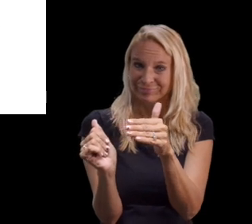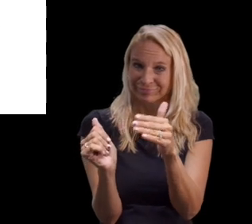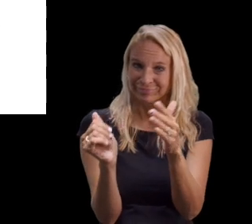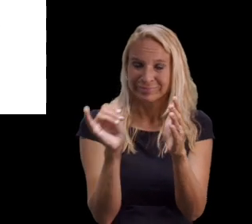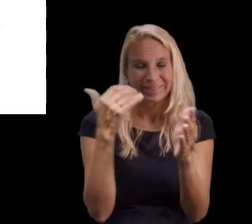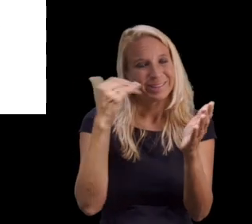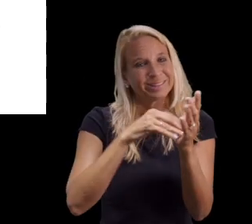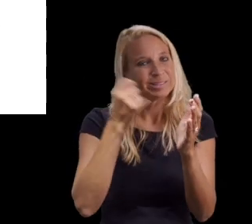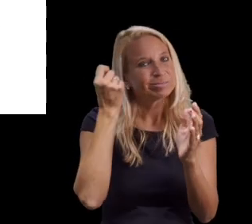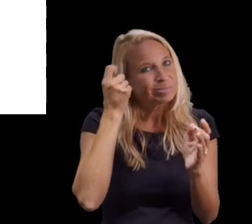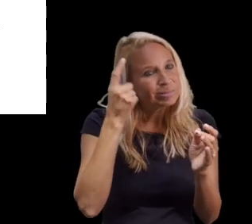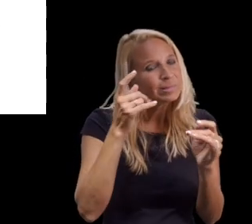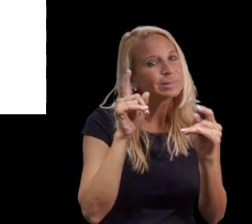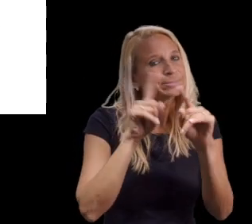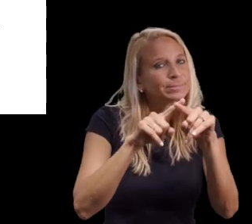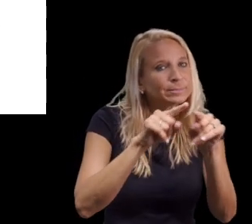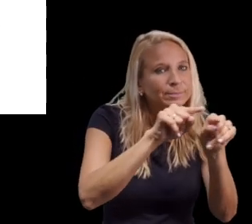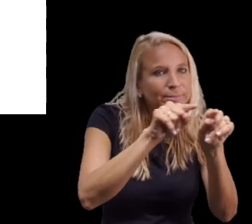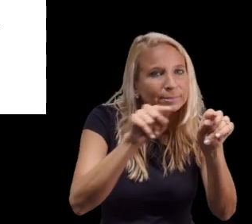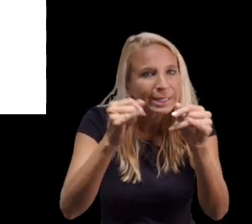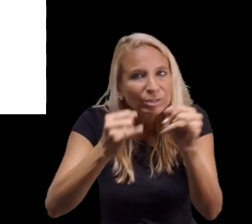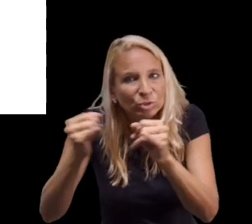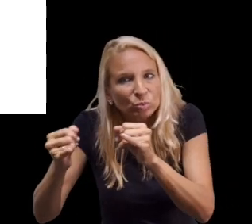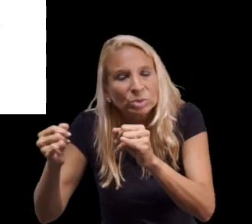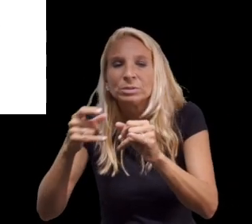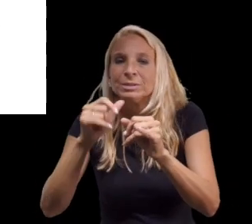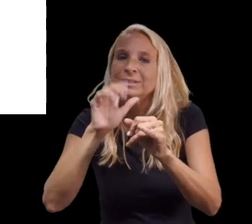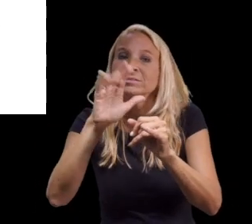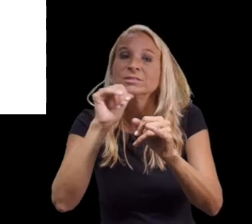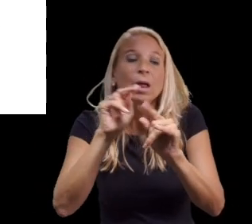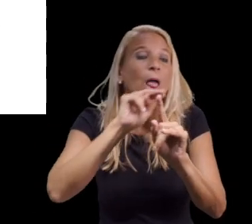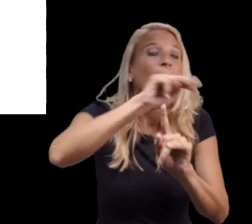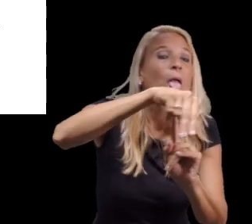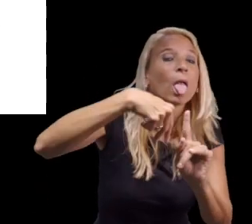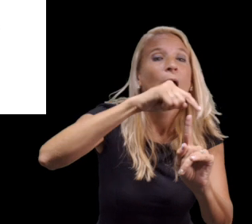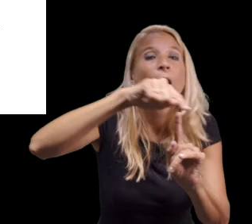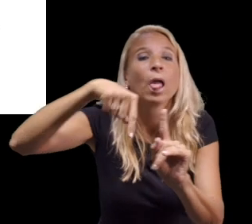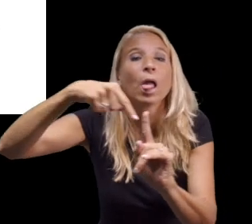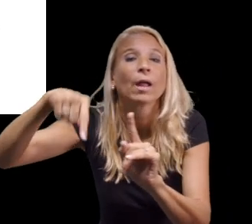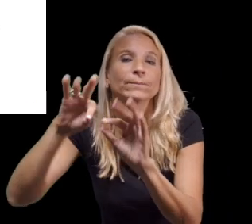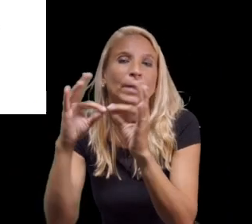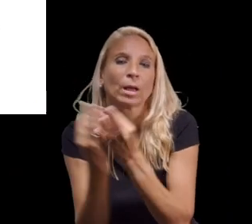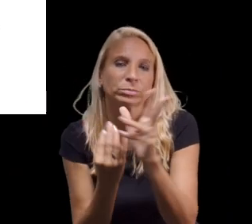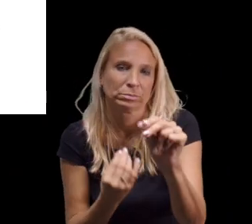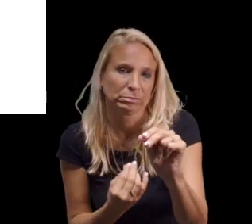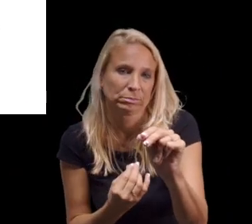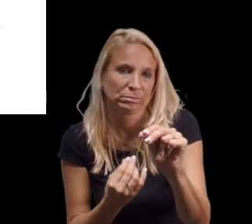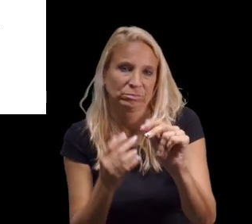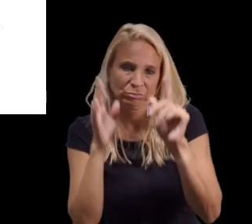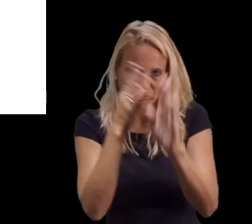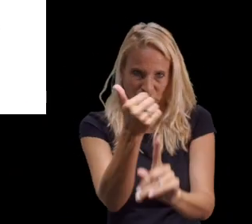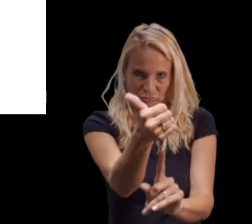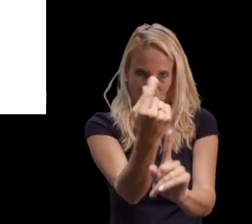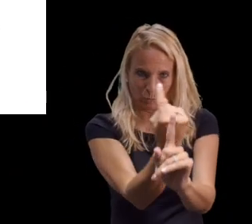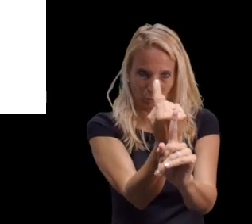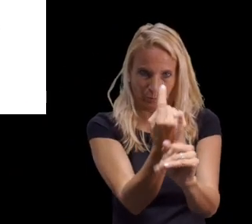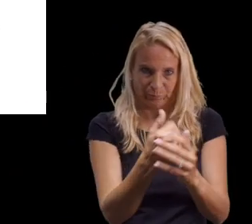Again, this refers to the individual, not a family. You cannot be enrolled in another waiver program